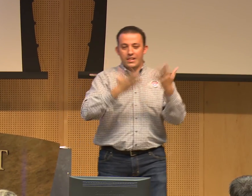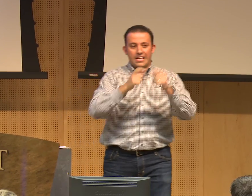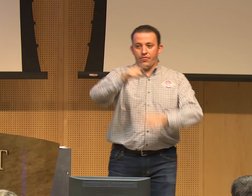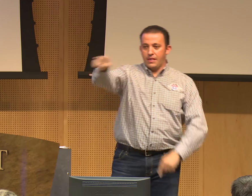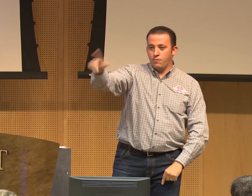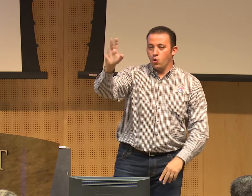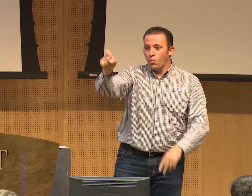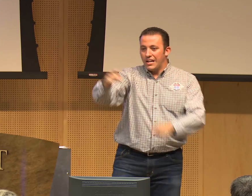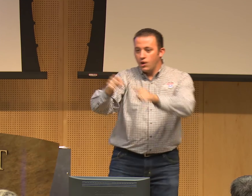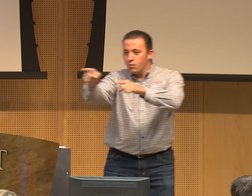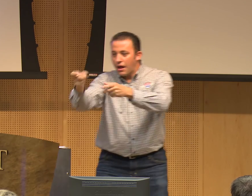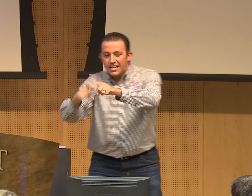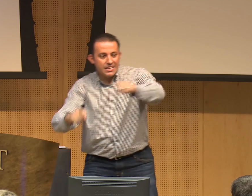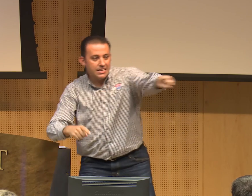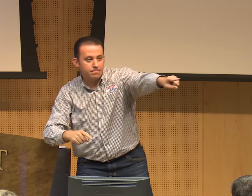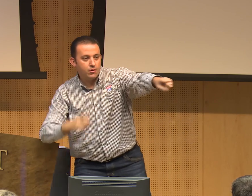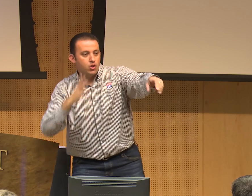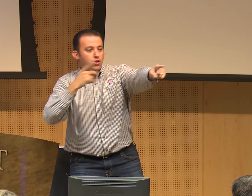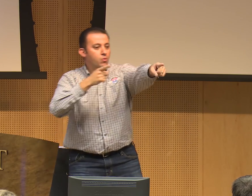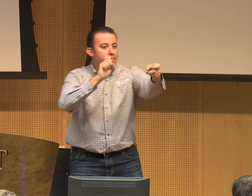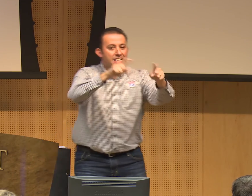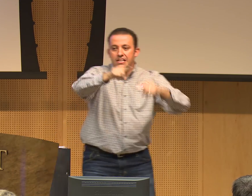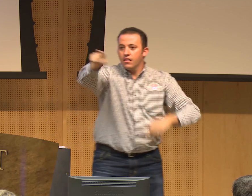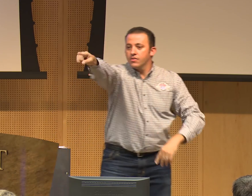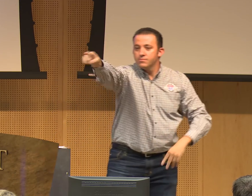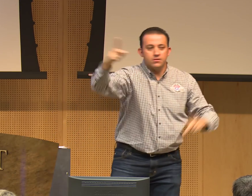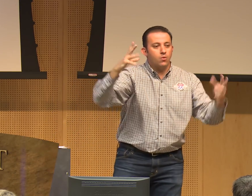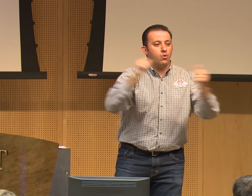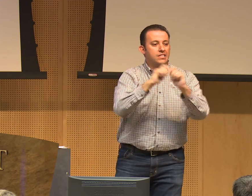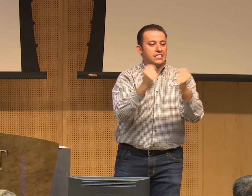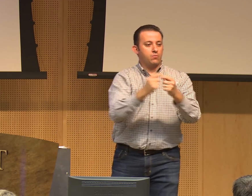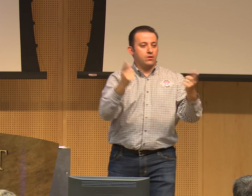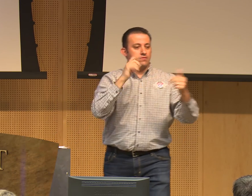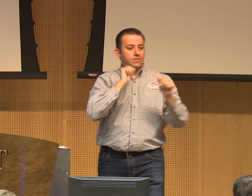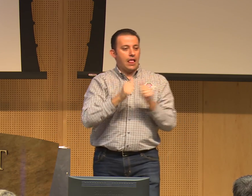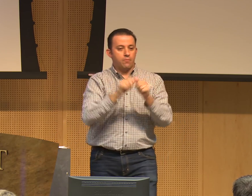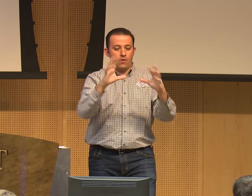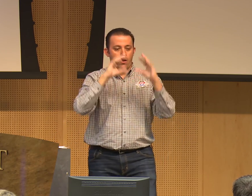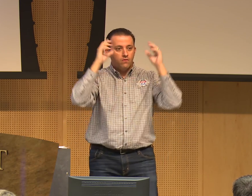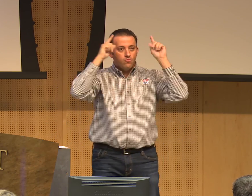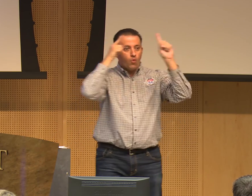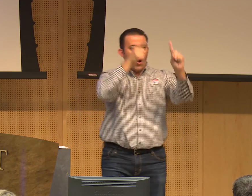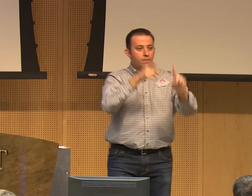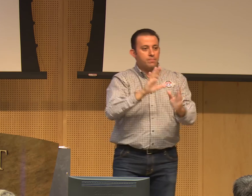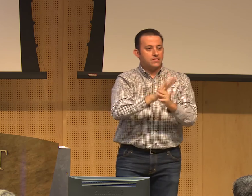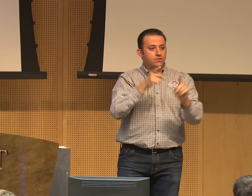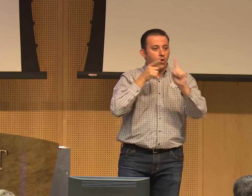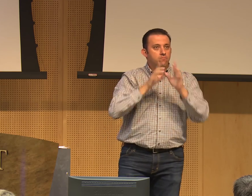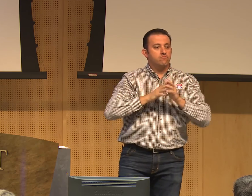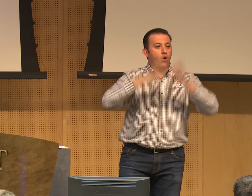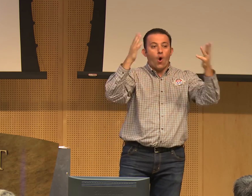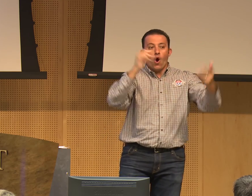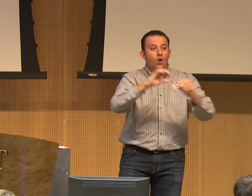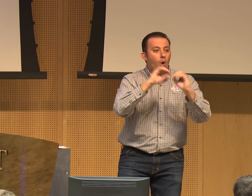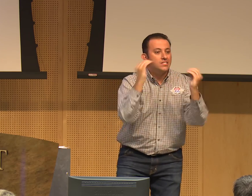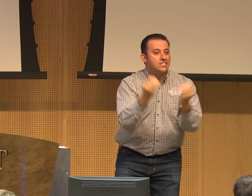You need every single person in this room. You over here, you're gonna need the guy across the room from you. When you think about your future business goals